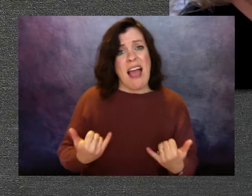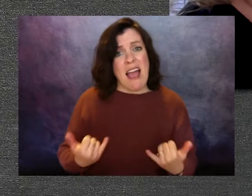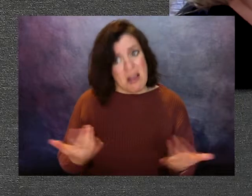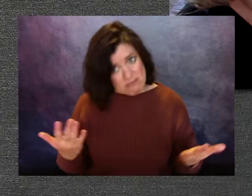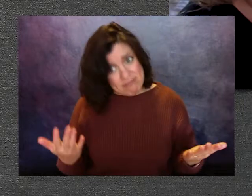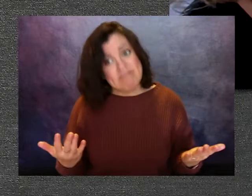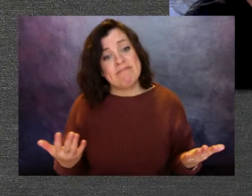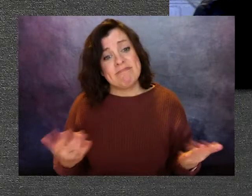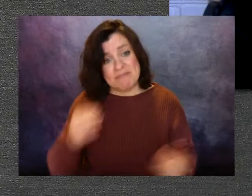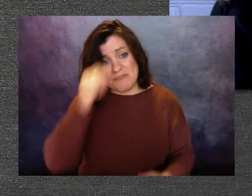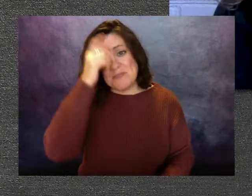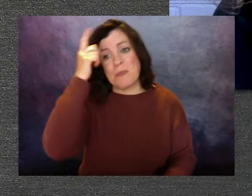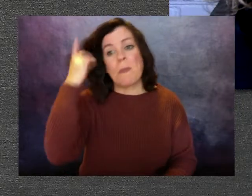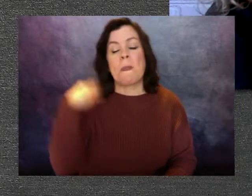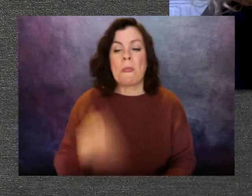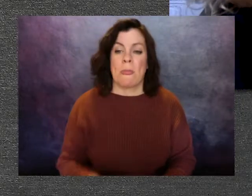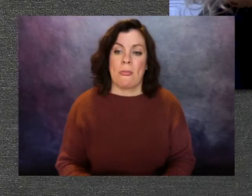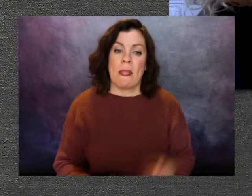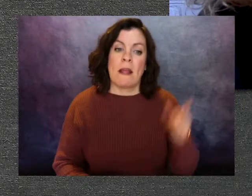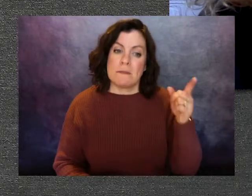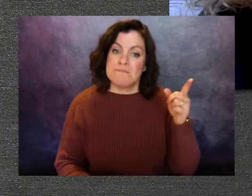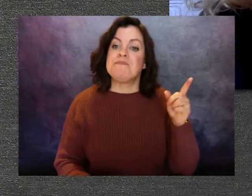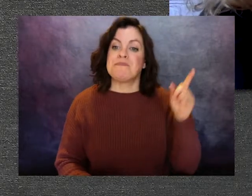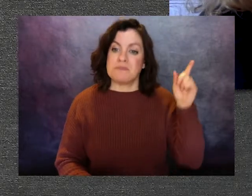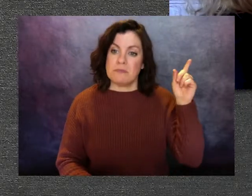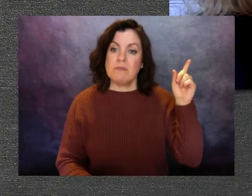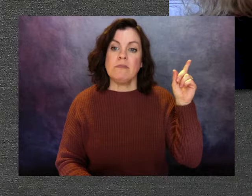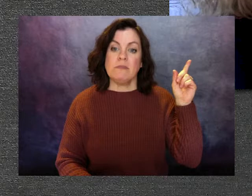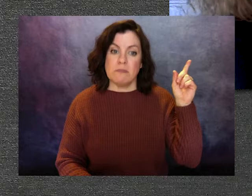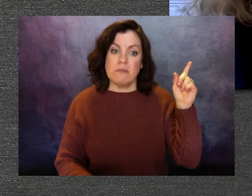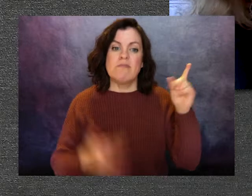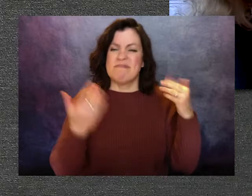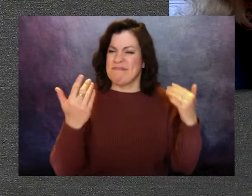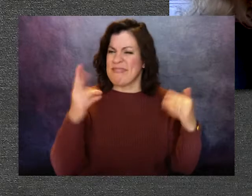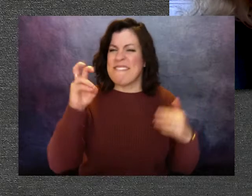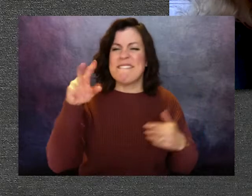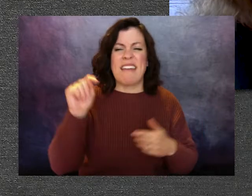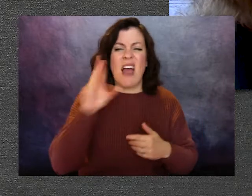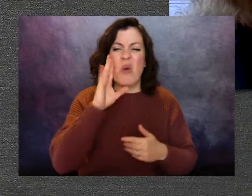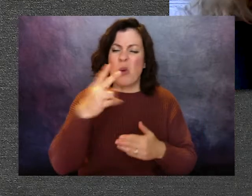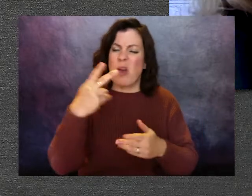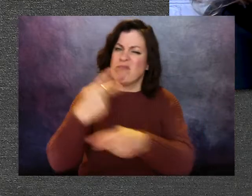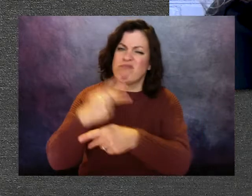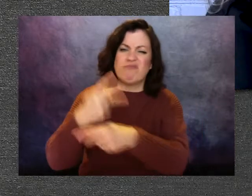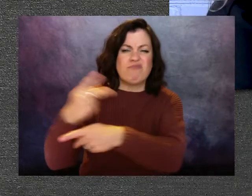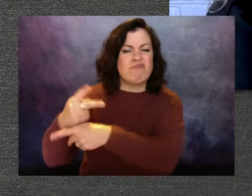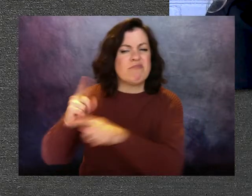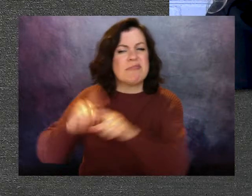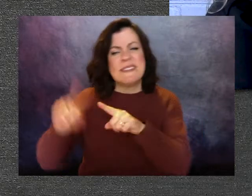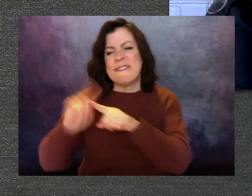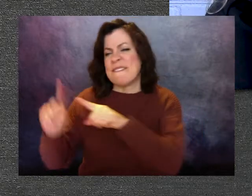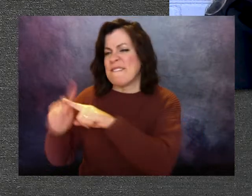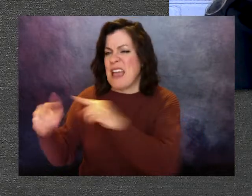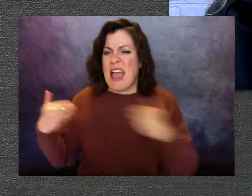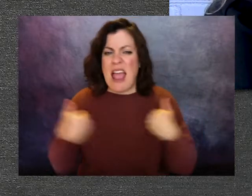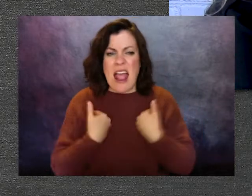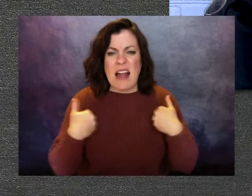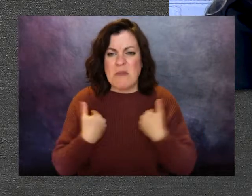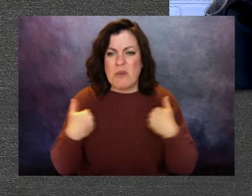Animals, all different kinds of animals get care from vets. Who helps veterinarians? You think they need help?